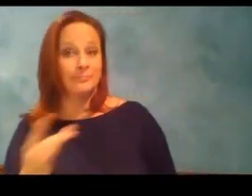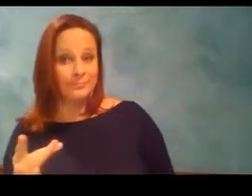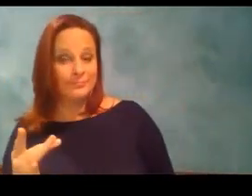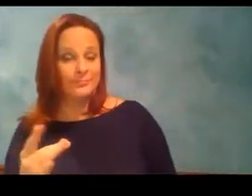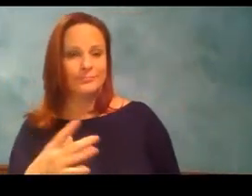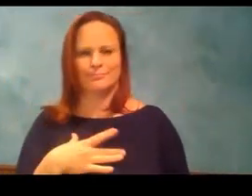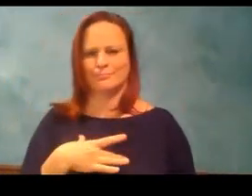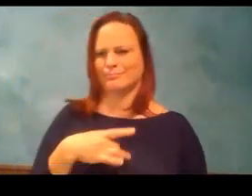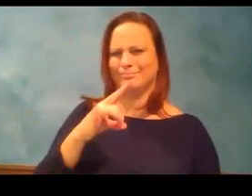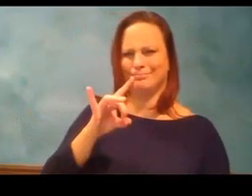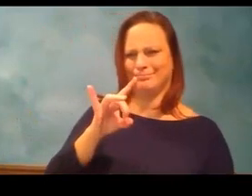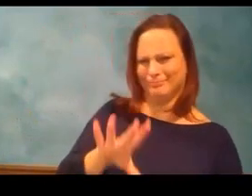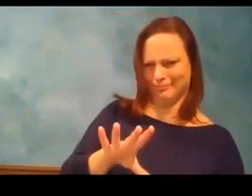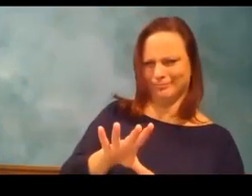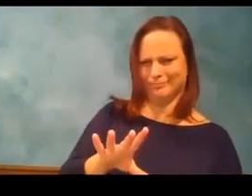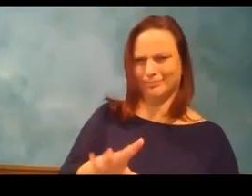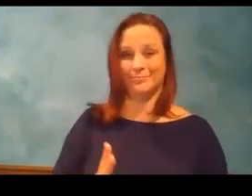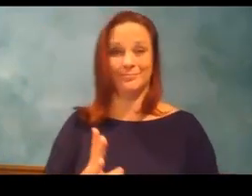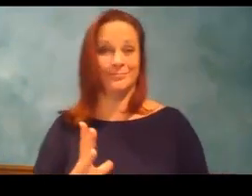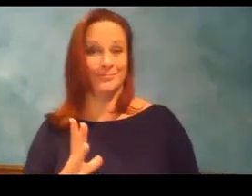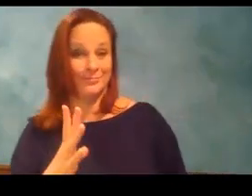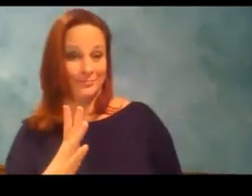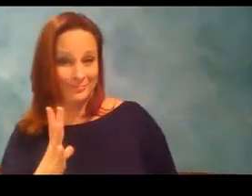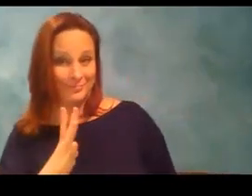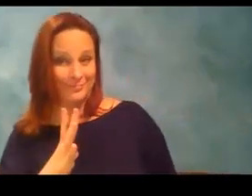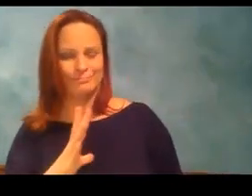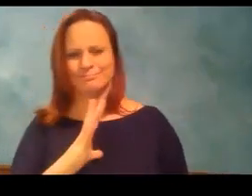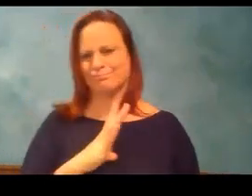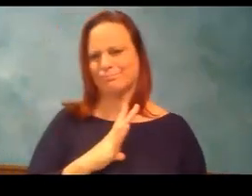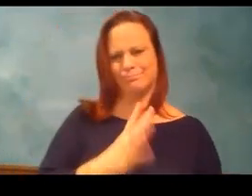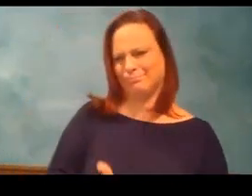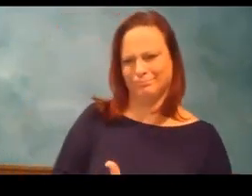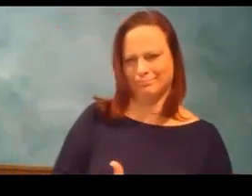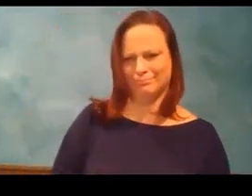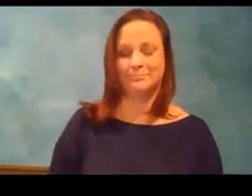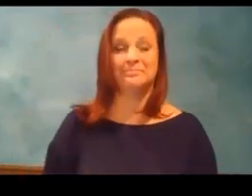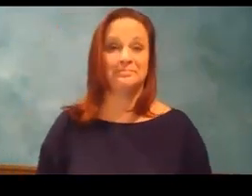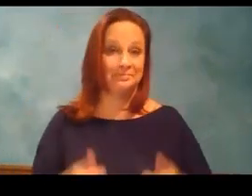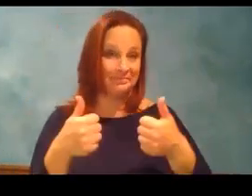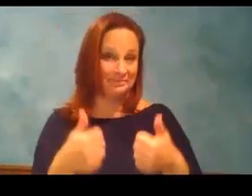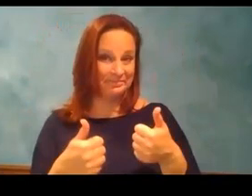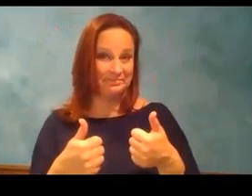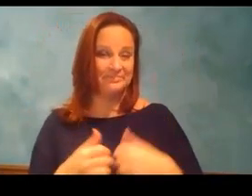DON'T-LIKE, FINE and NOT FINE.